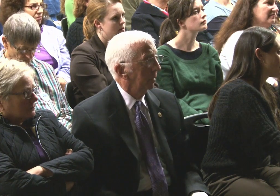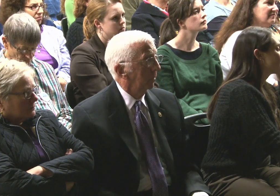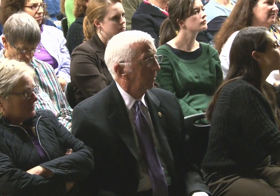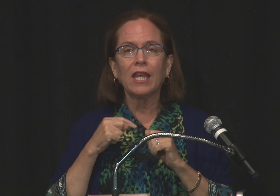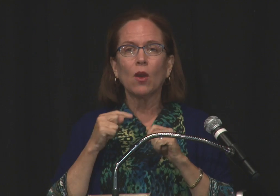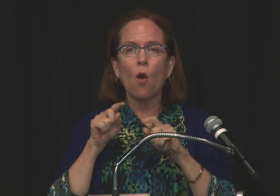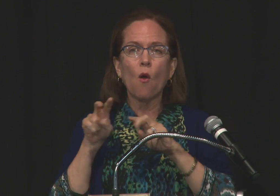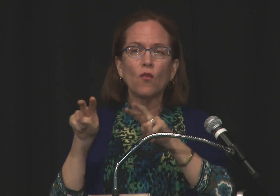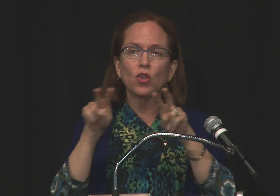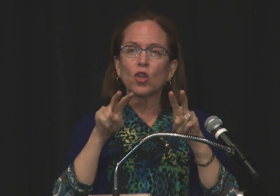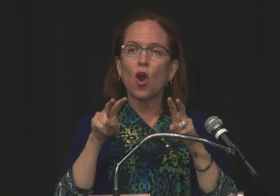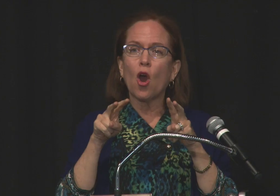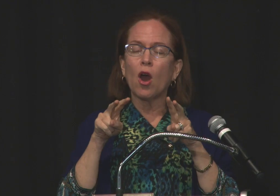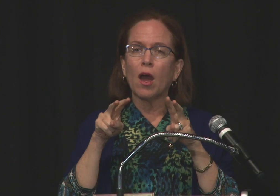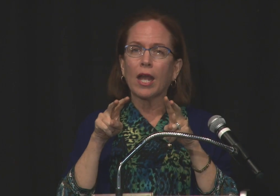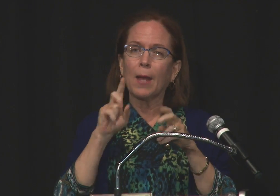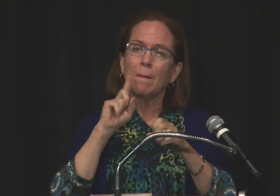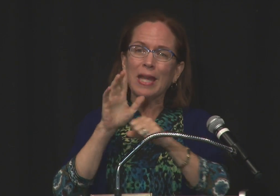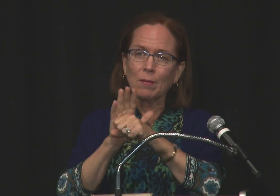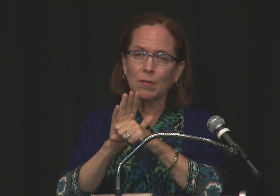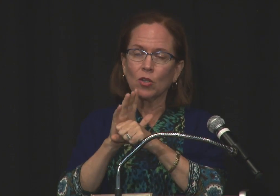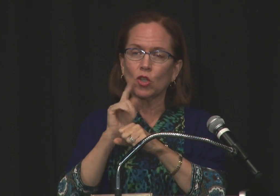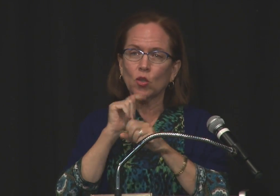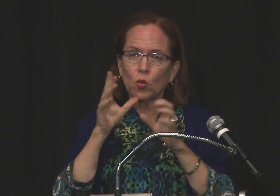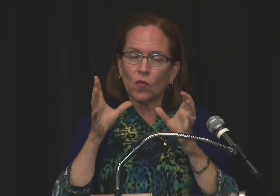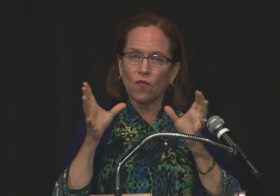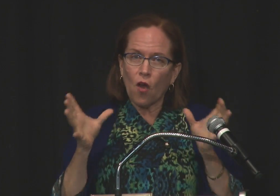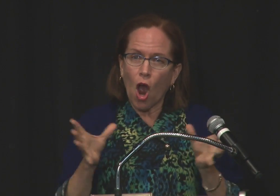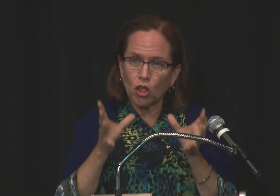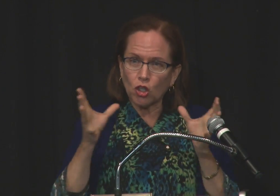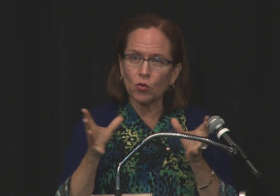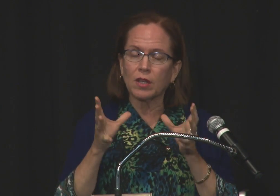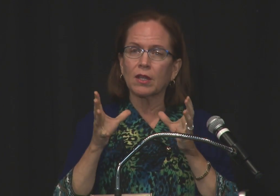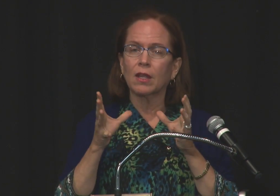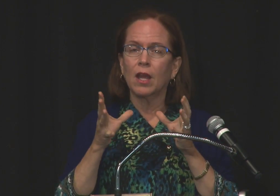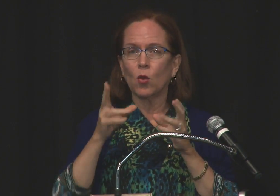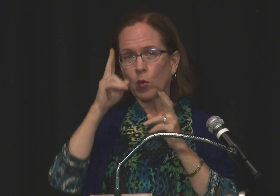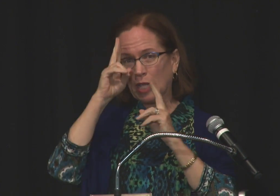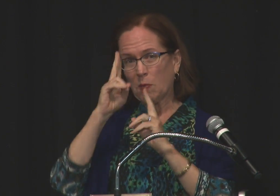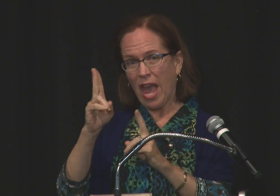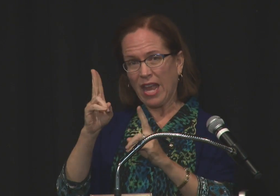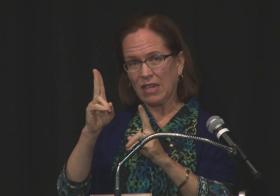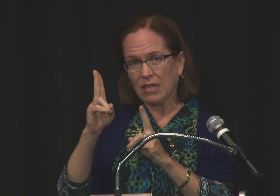He oversaw a commitment to fostering respect